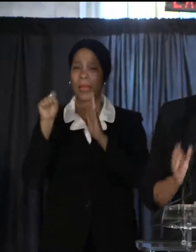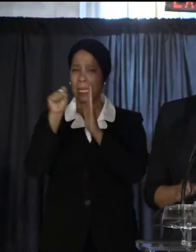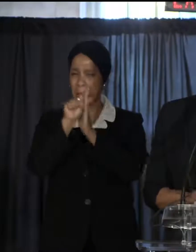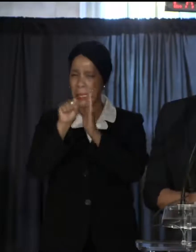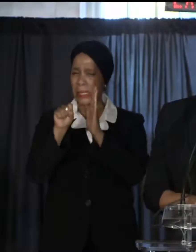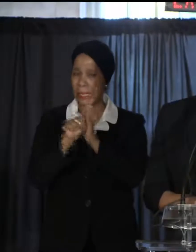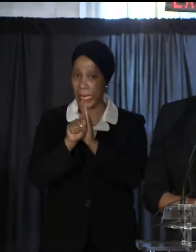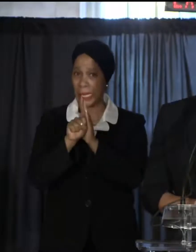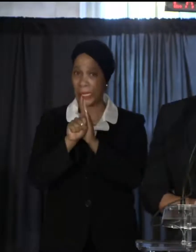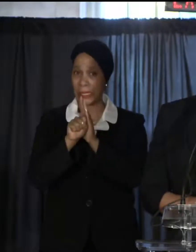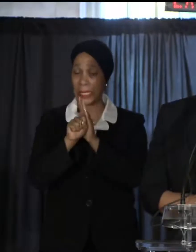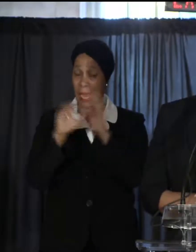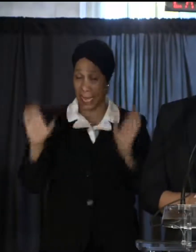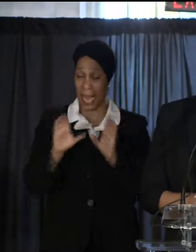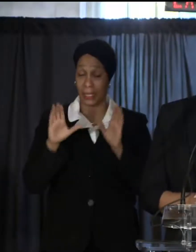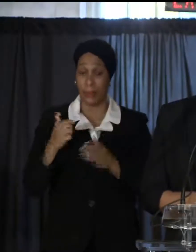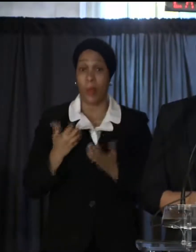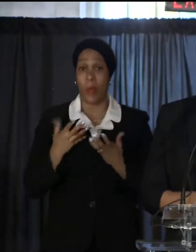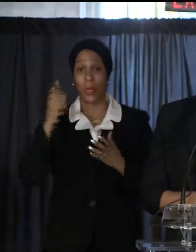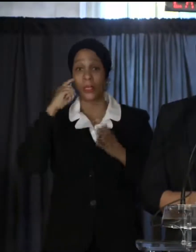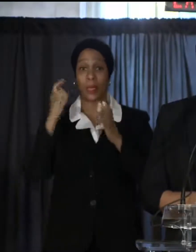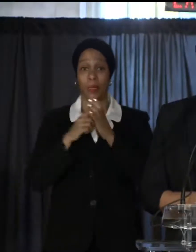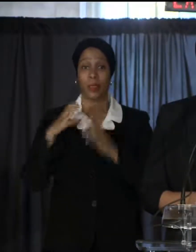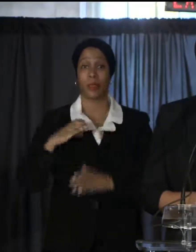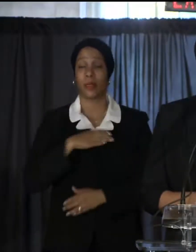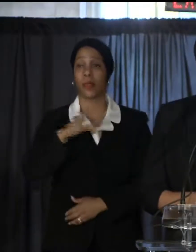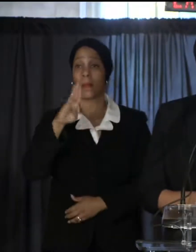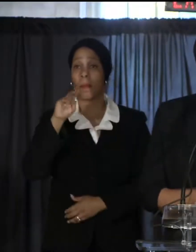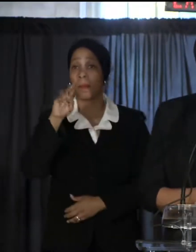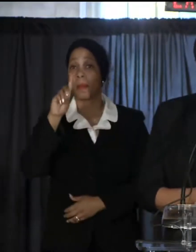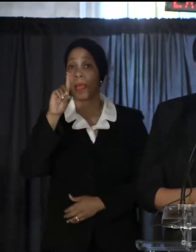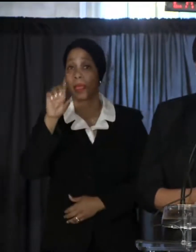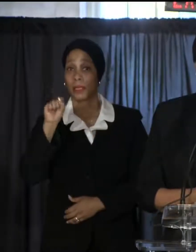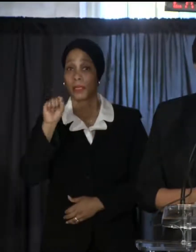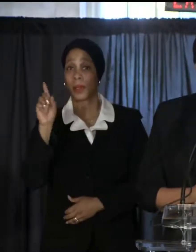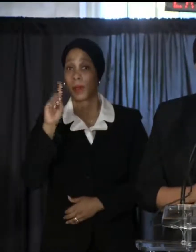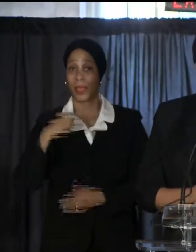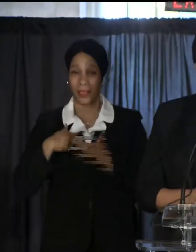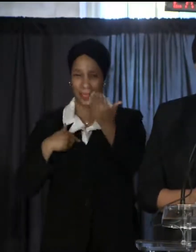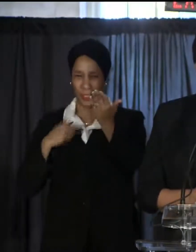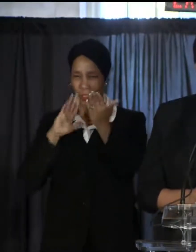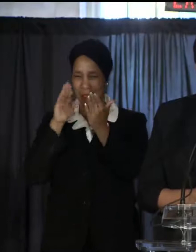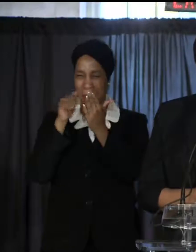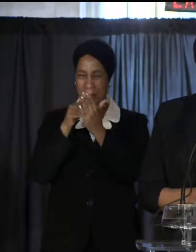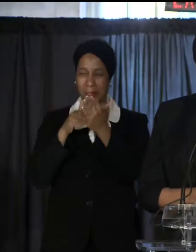I ALSO WOULD LIKE TO ACKNOWLEDGE COUNCILWOMAN BONDS RIGHT IN THE MIDDLE.